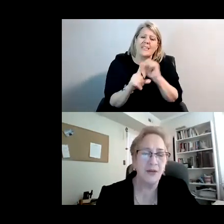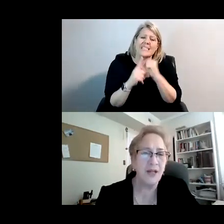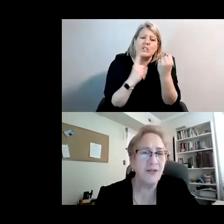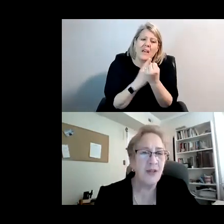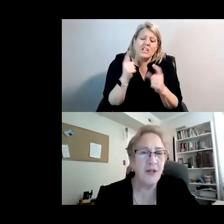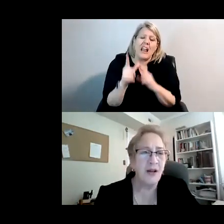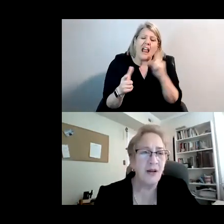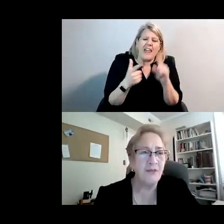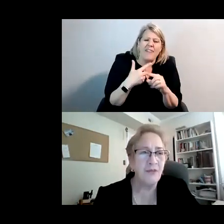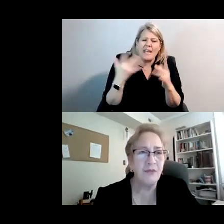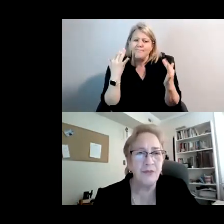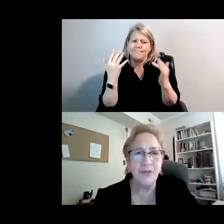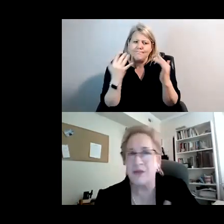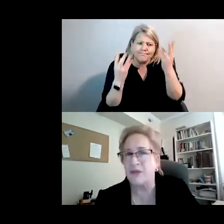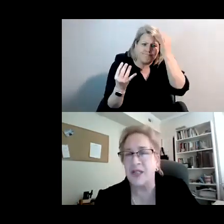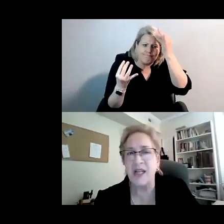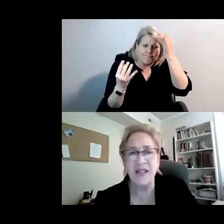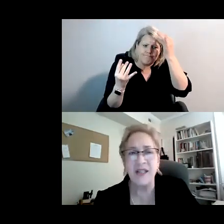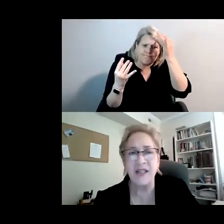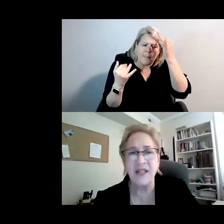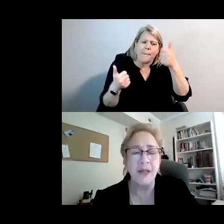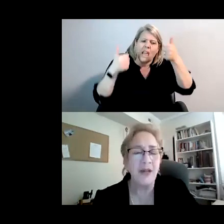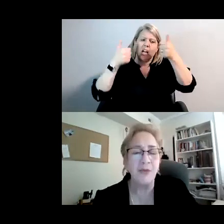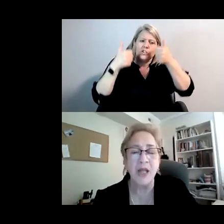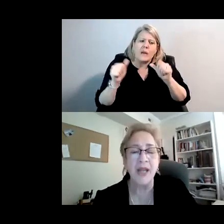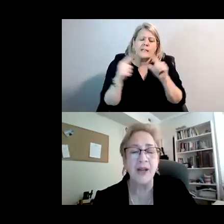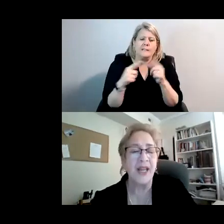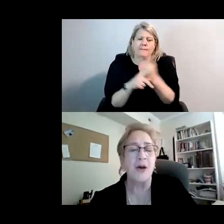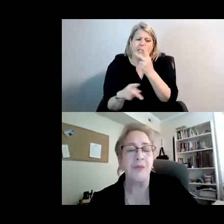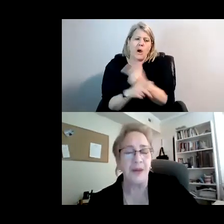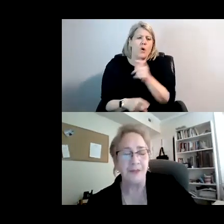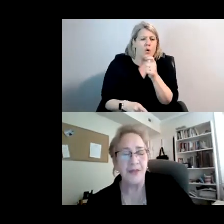kind of the idea about who they might rely on to help them.